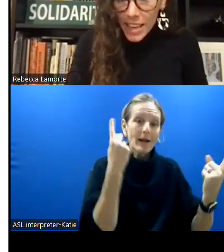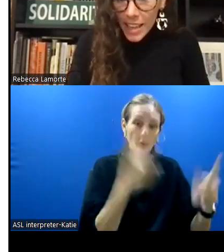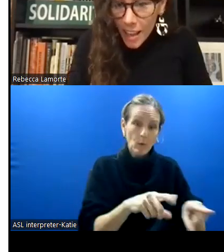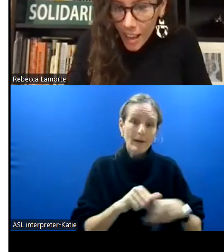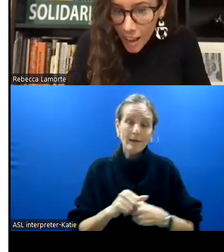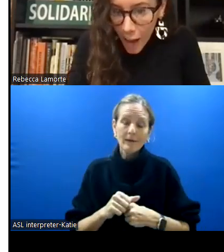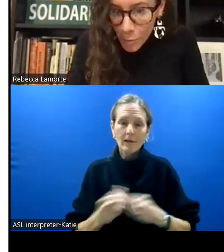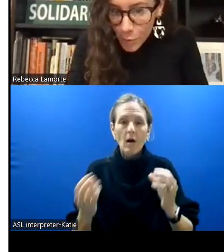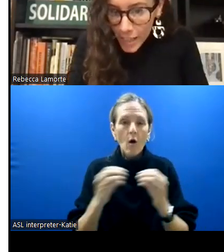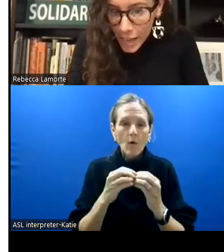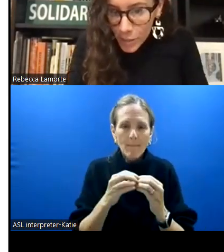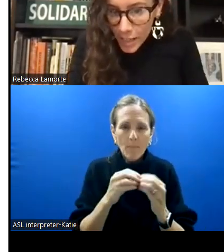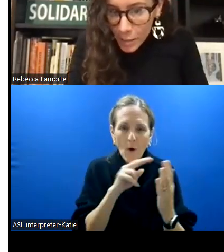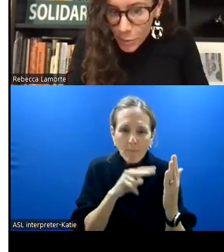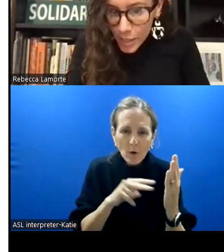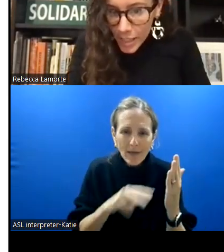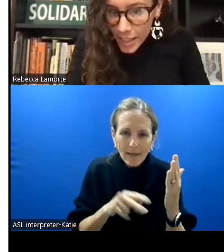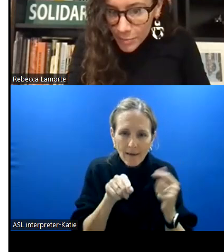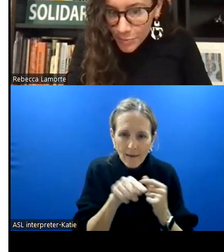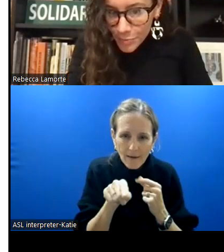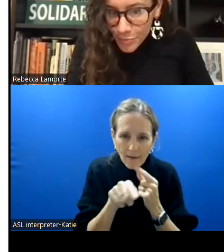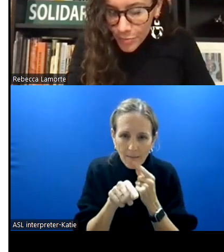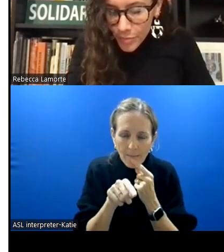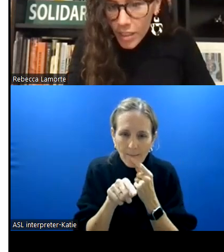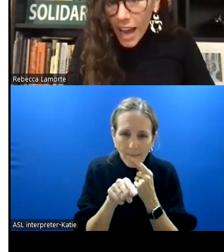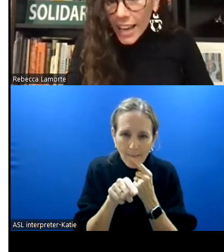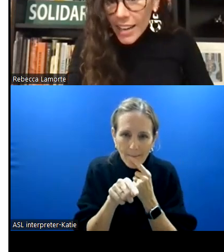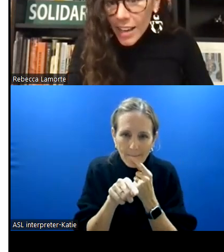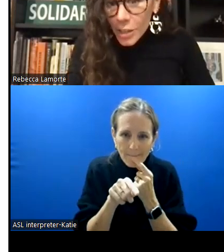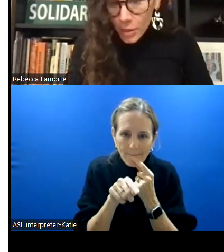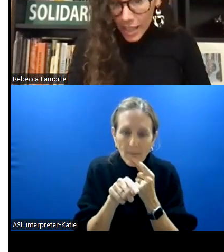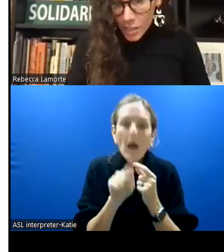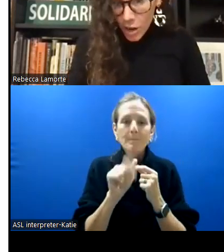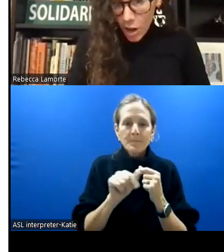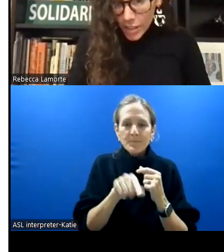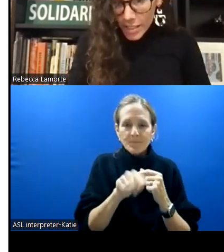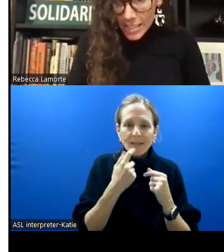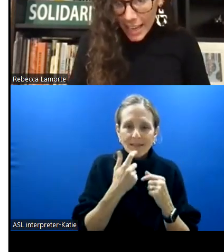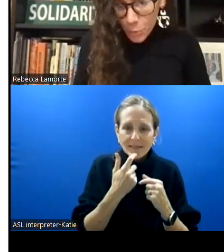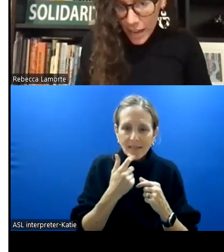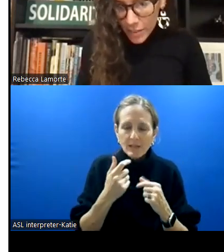I'm reading, I'm reading, I'm reading that you would like to call this a second wave